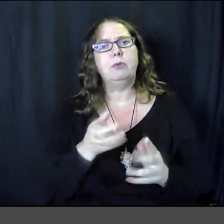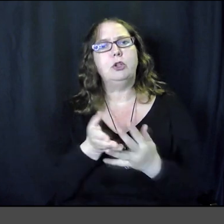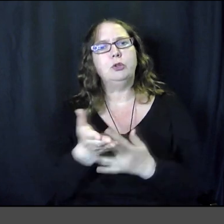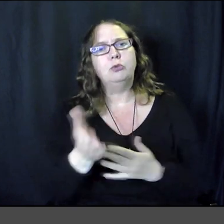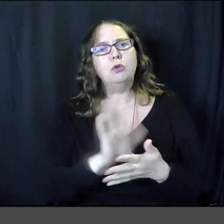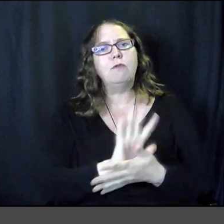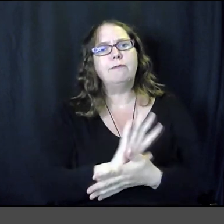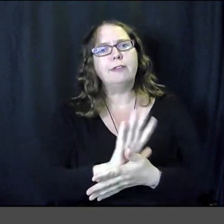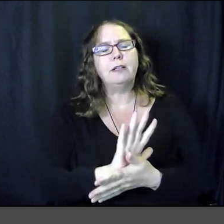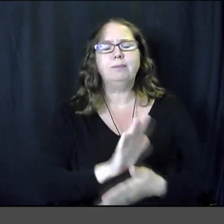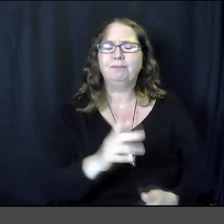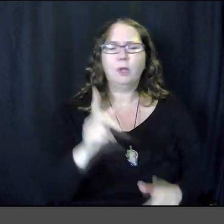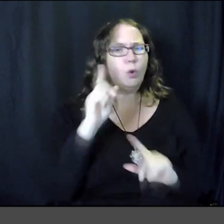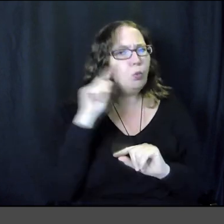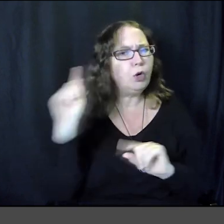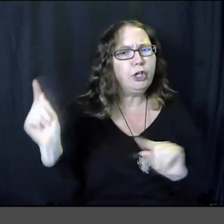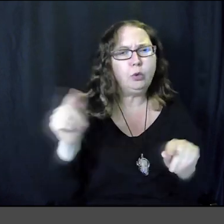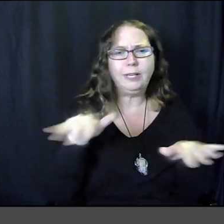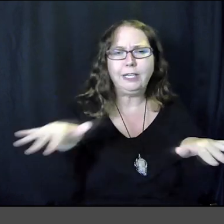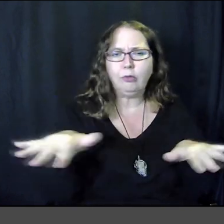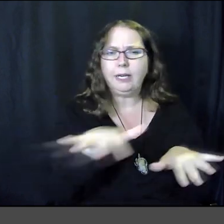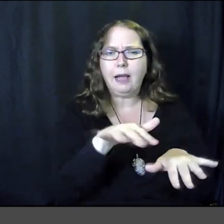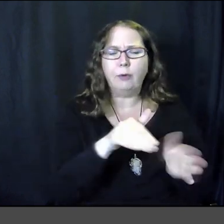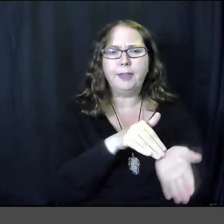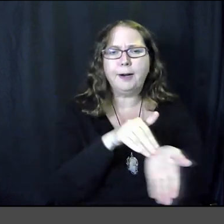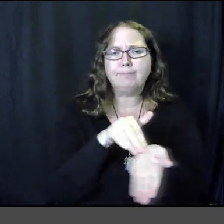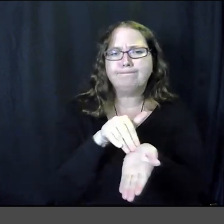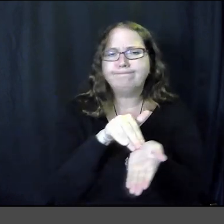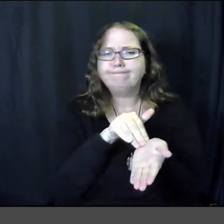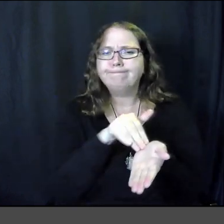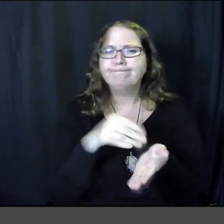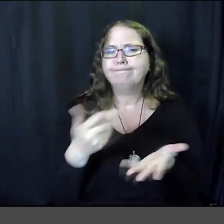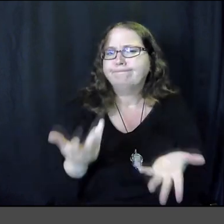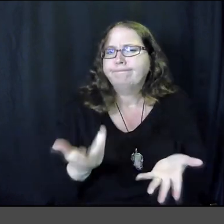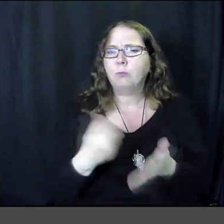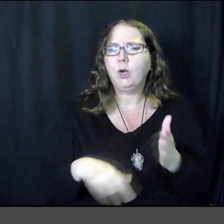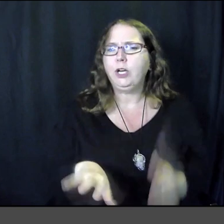WHAT ARE YOU FINDING OUT THERE ON THESE QUESTIONS THAT WE'RE DISCUSSING?